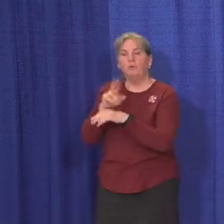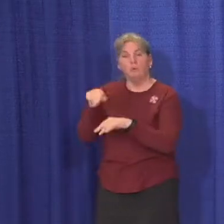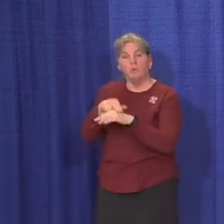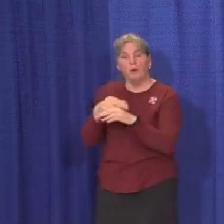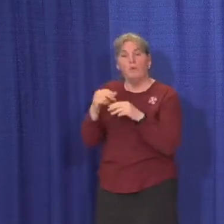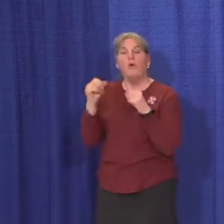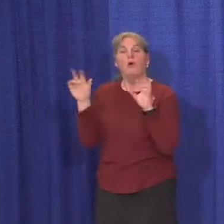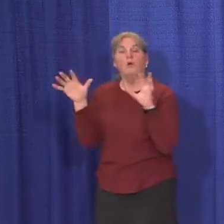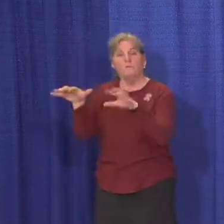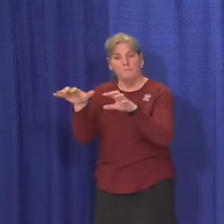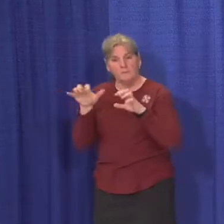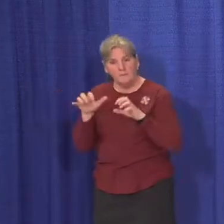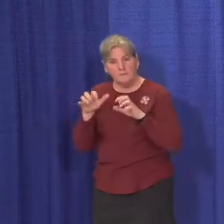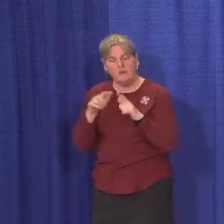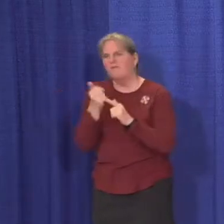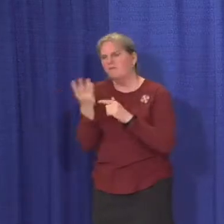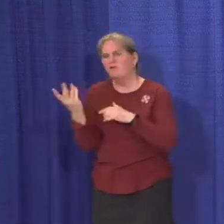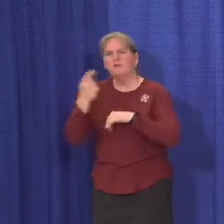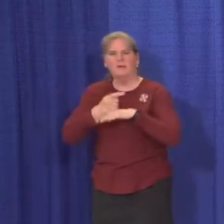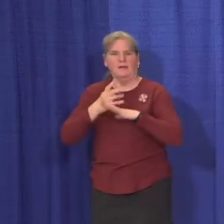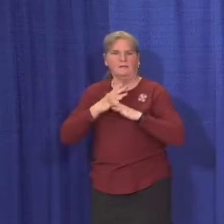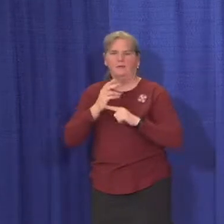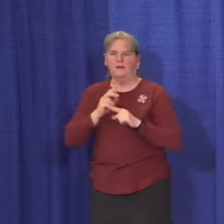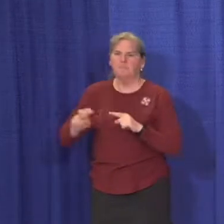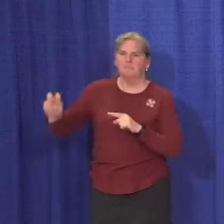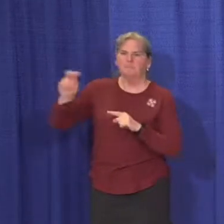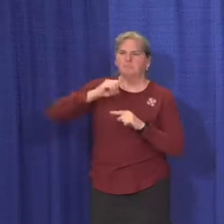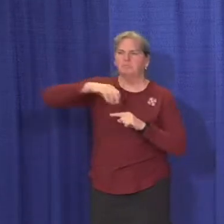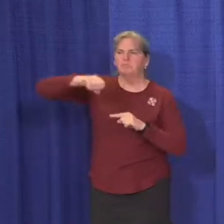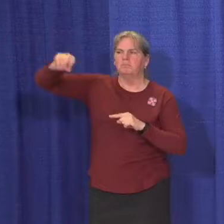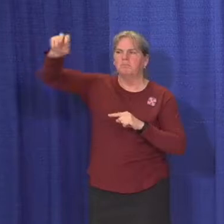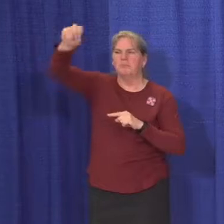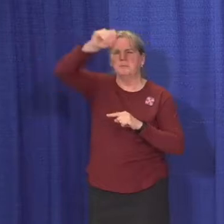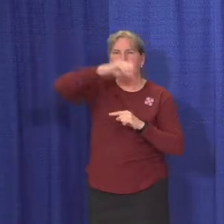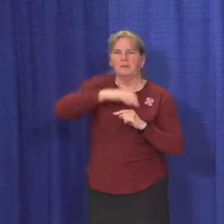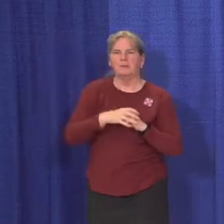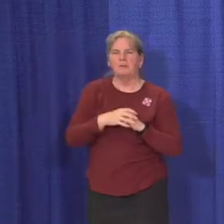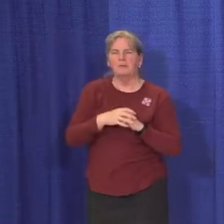temperatures long enough to move around a matter of days.